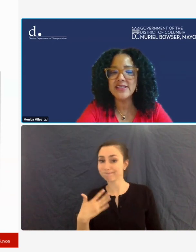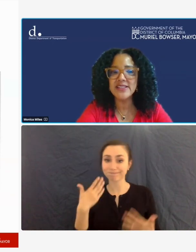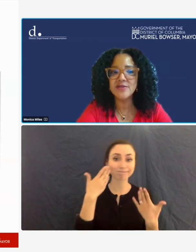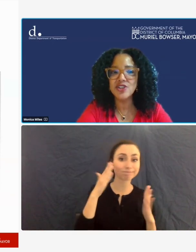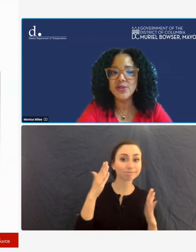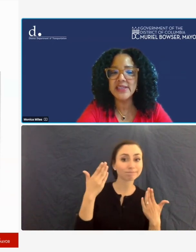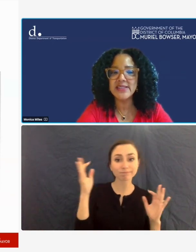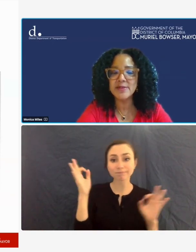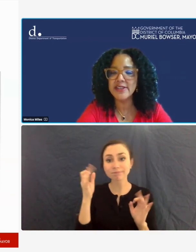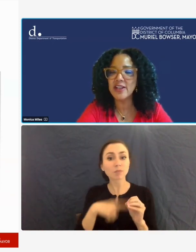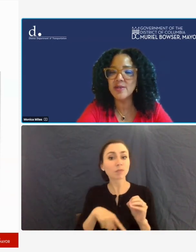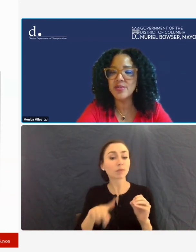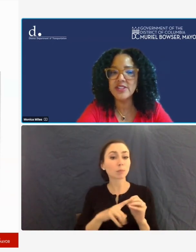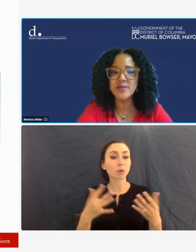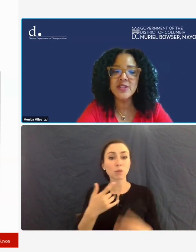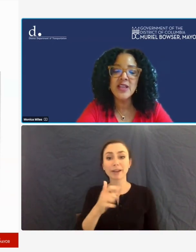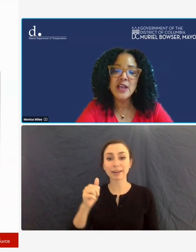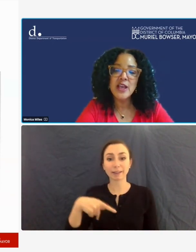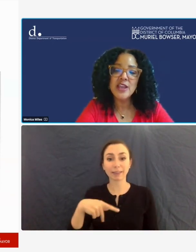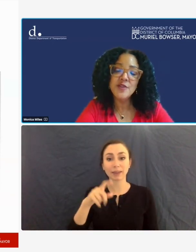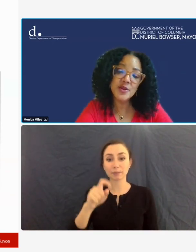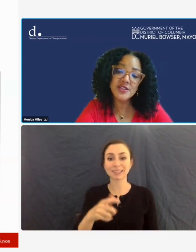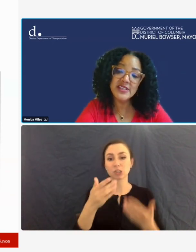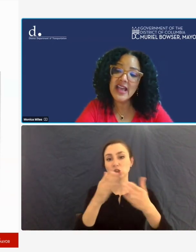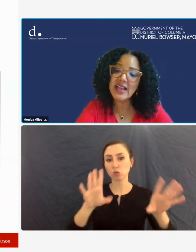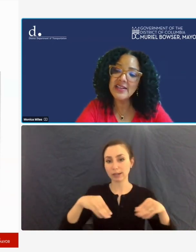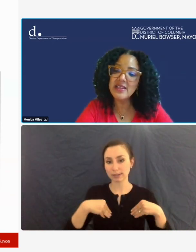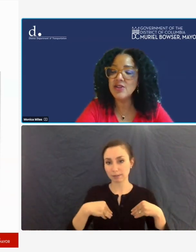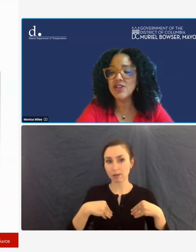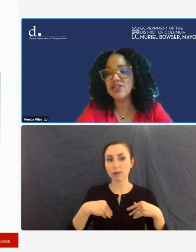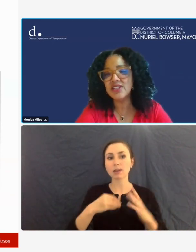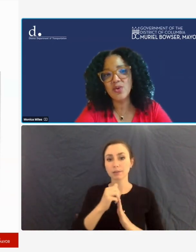of generally accepted accounting principles if you purchase the guide you can use it as a quick